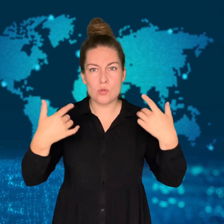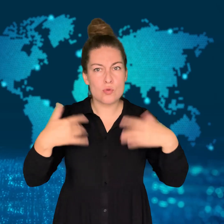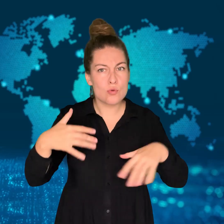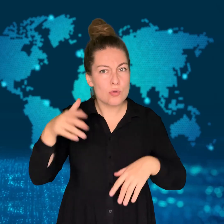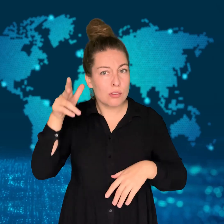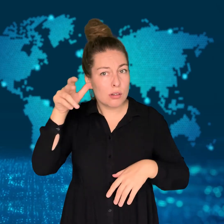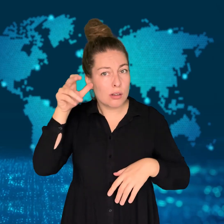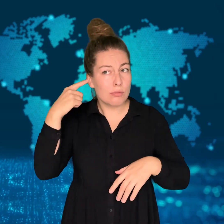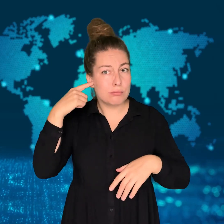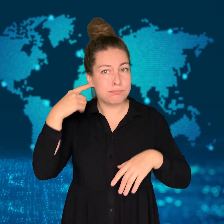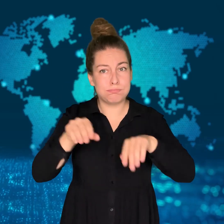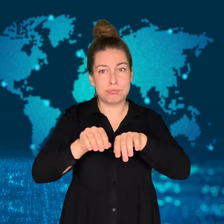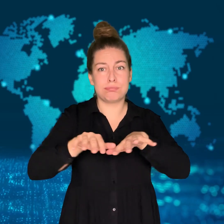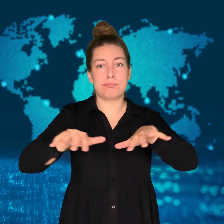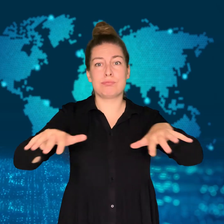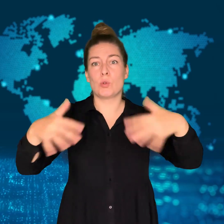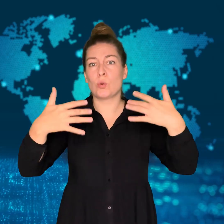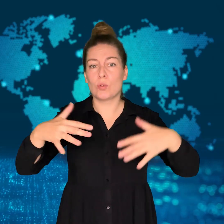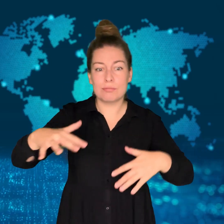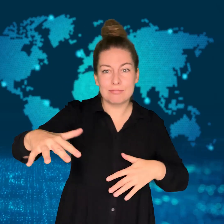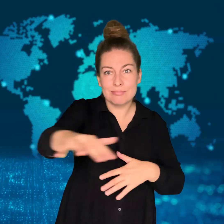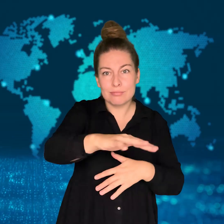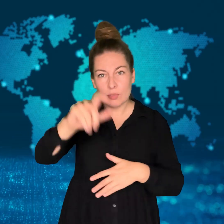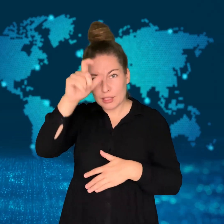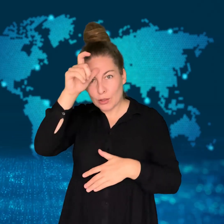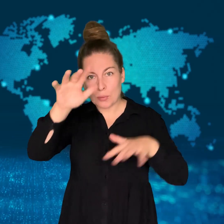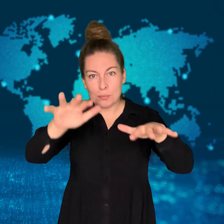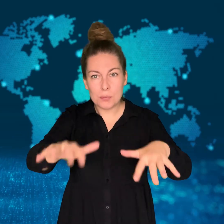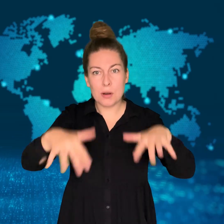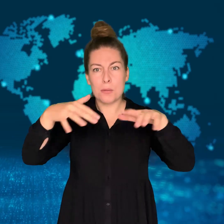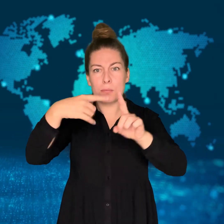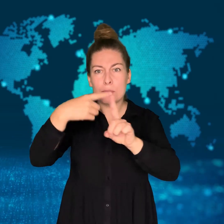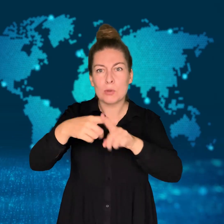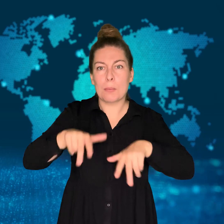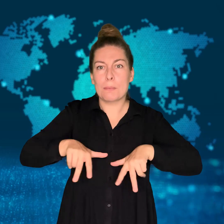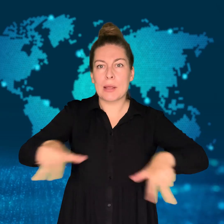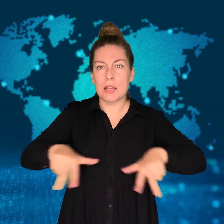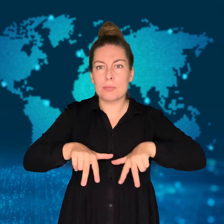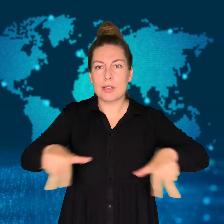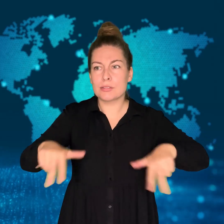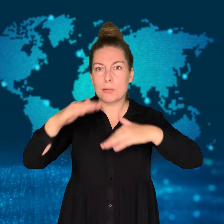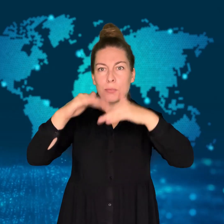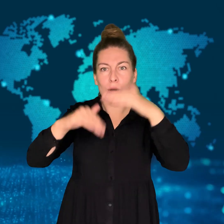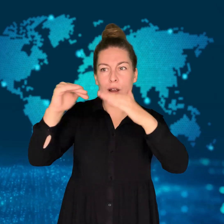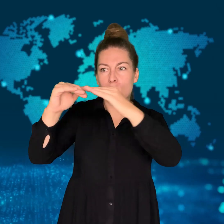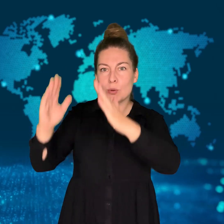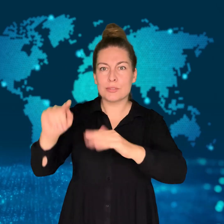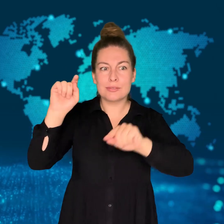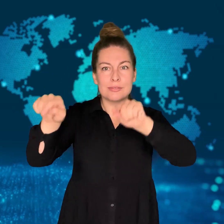The explosion and the gunshots could both be heard near Turkeys parliament